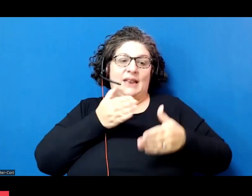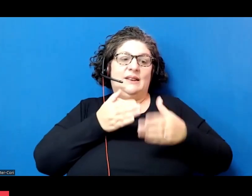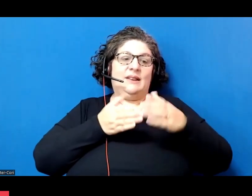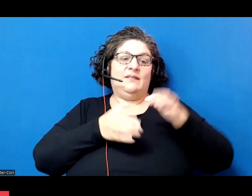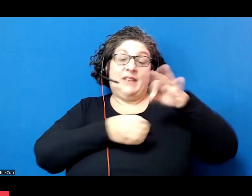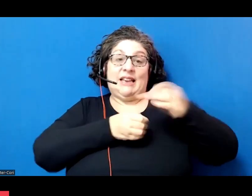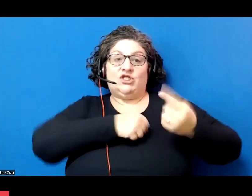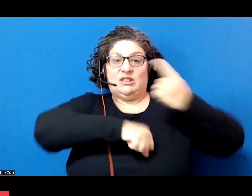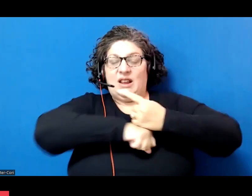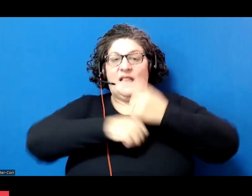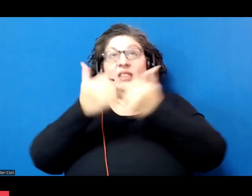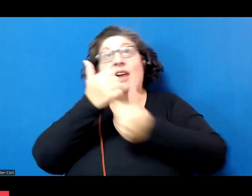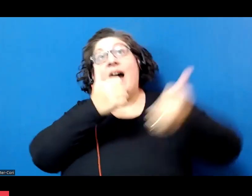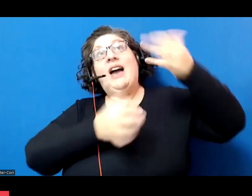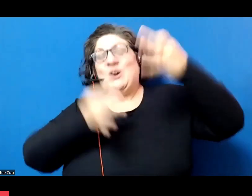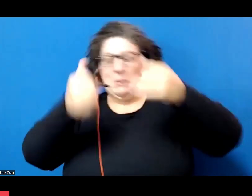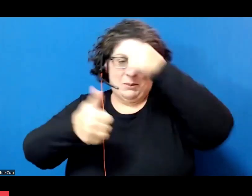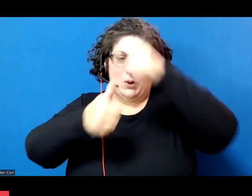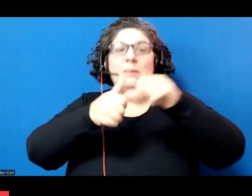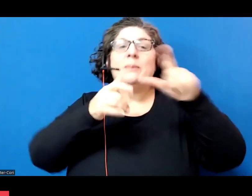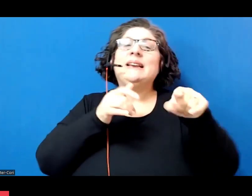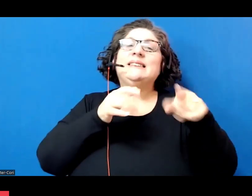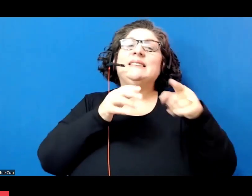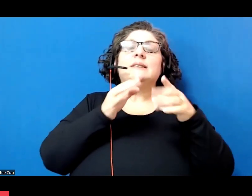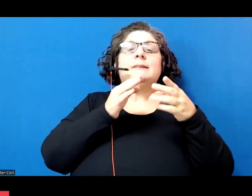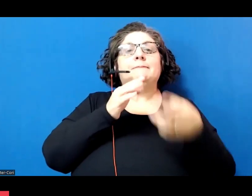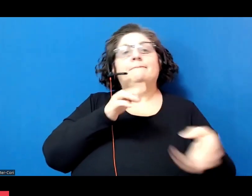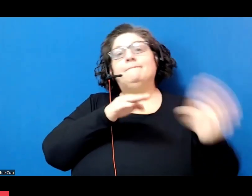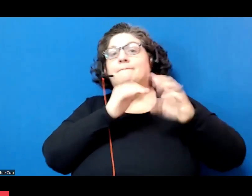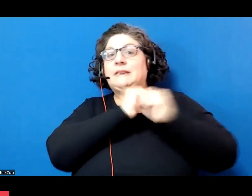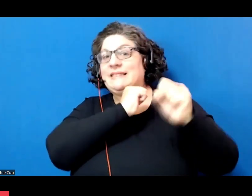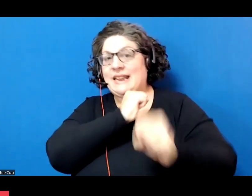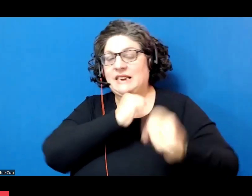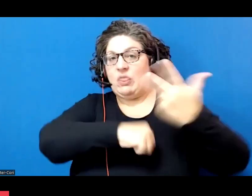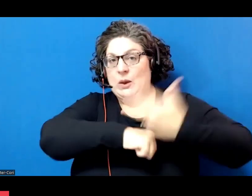state high court you may well recall extended that deadline by 3 days.